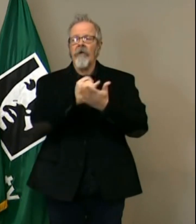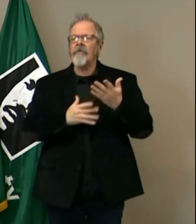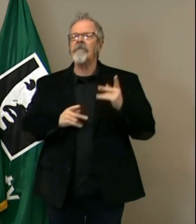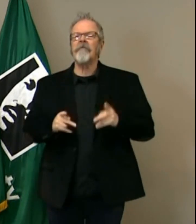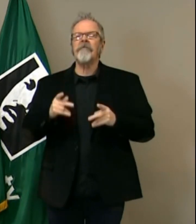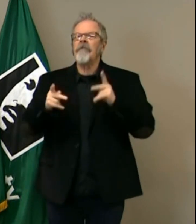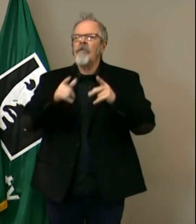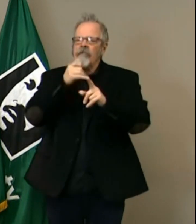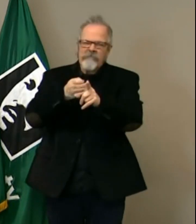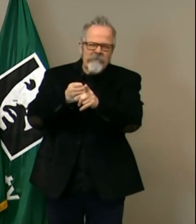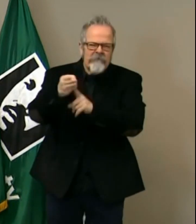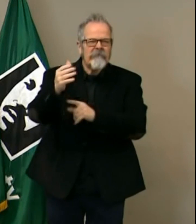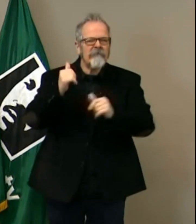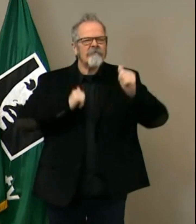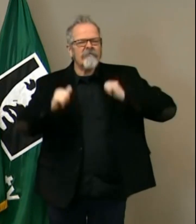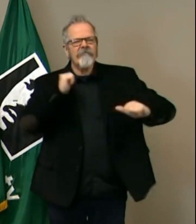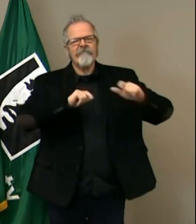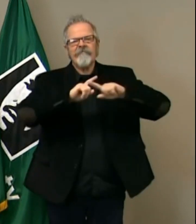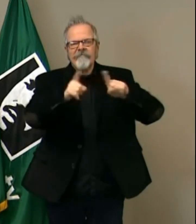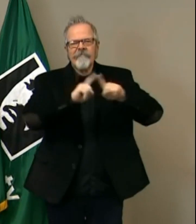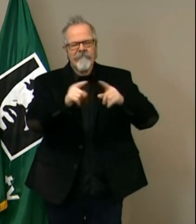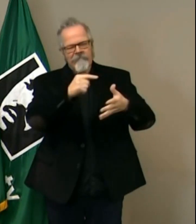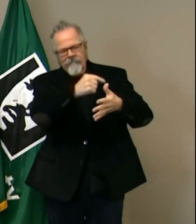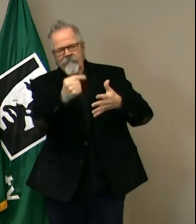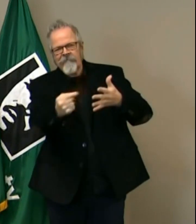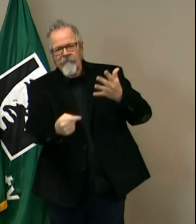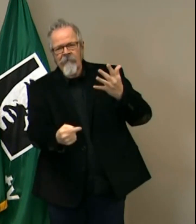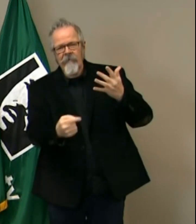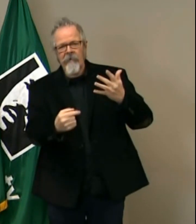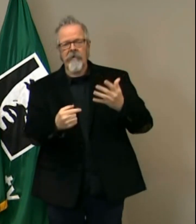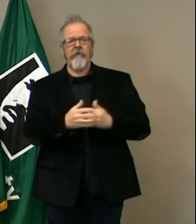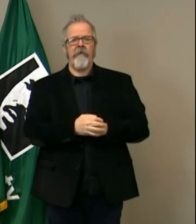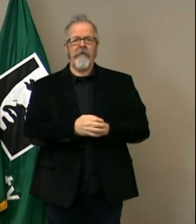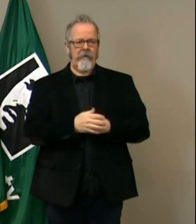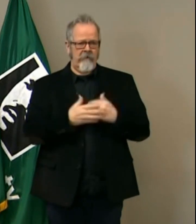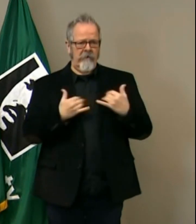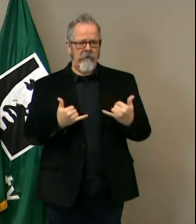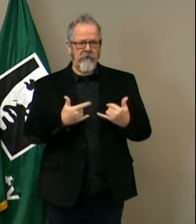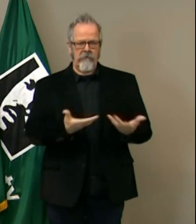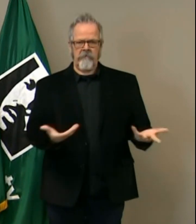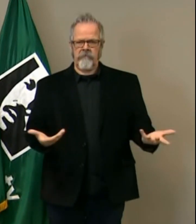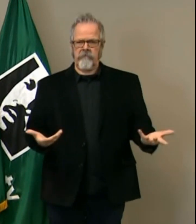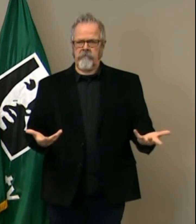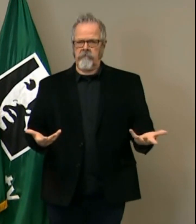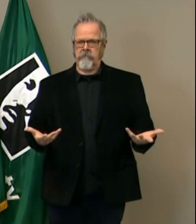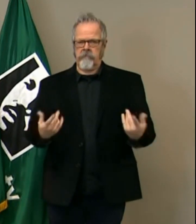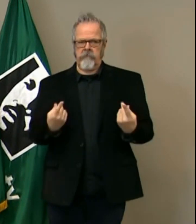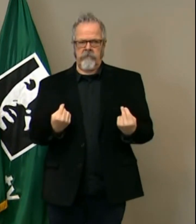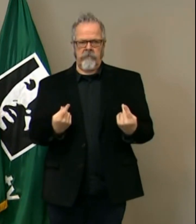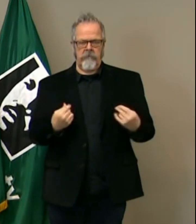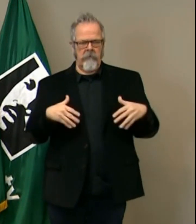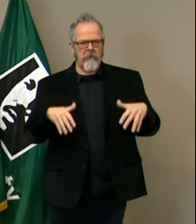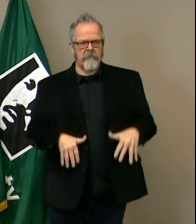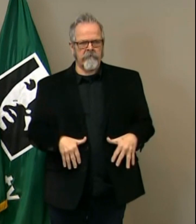to put a meal on the table and if your event is canceled whether it's a